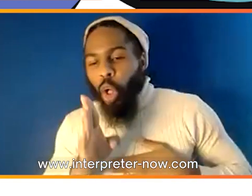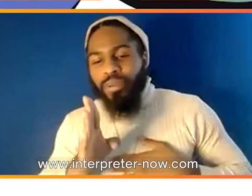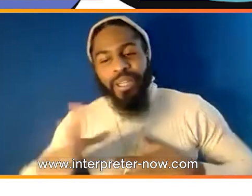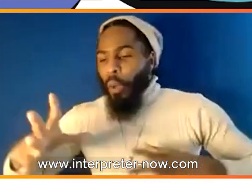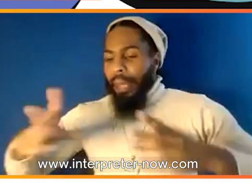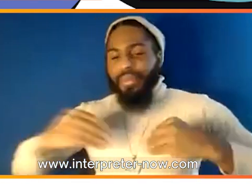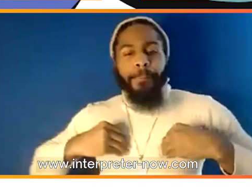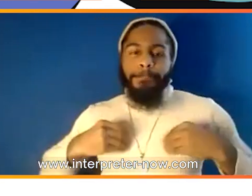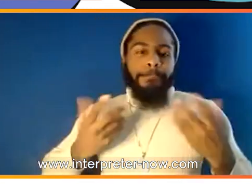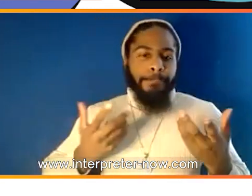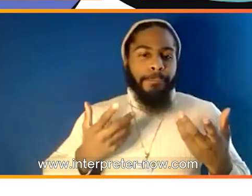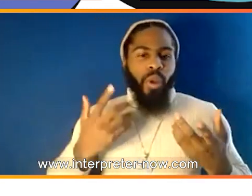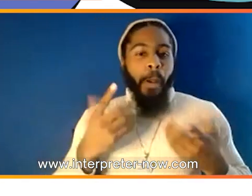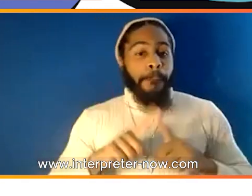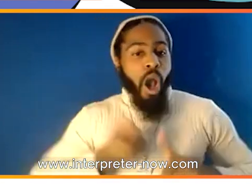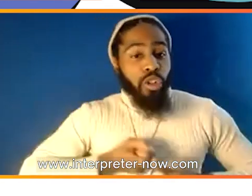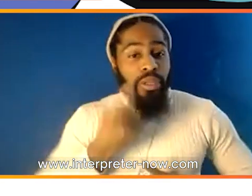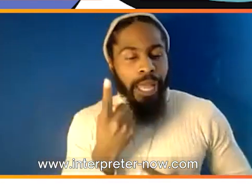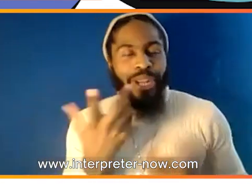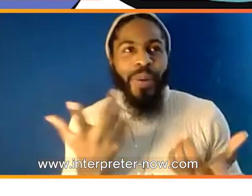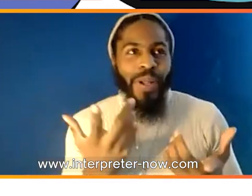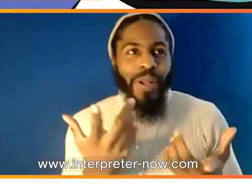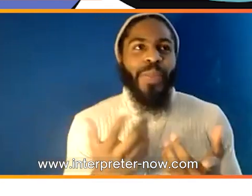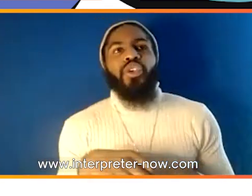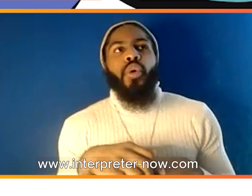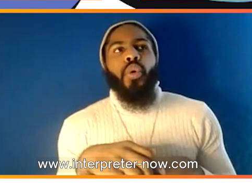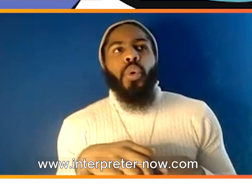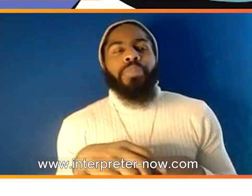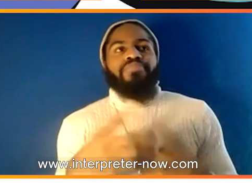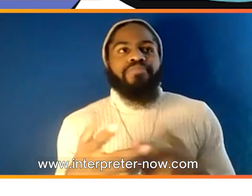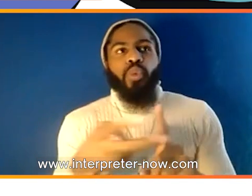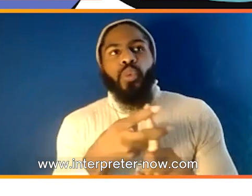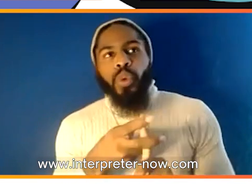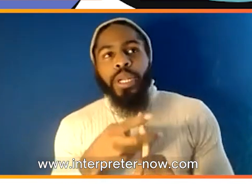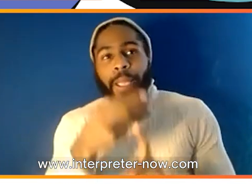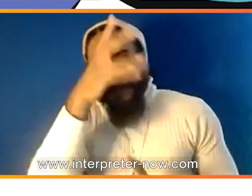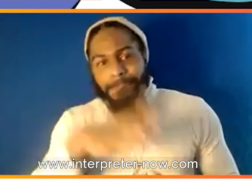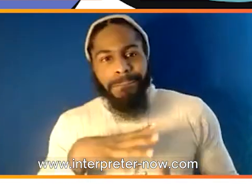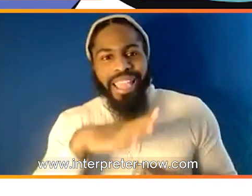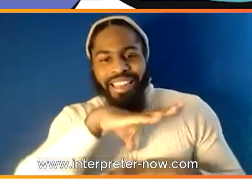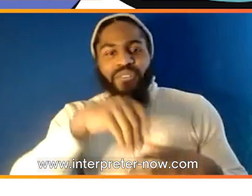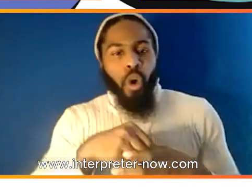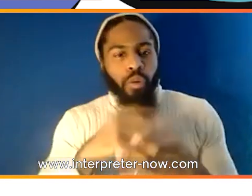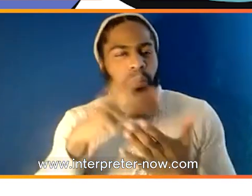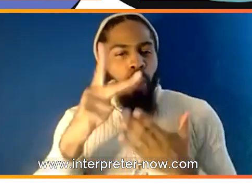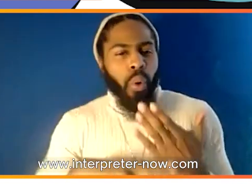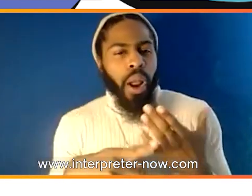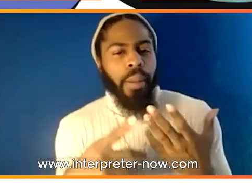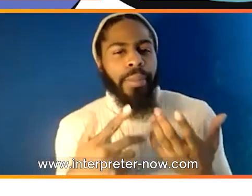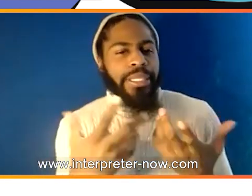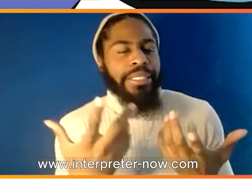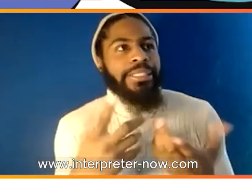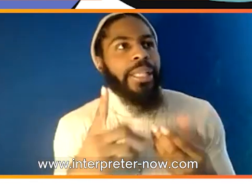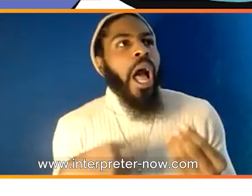there. At the same time, that enrolling men into the programs is simply about at bats.